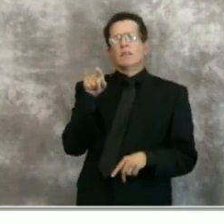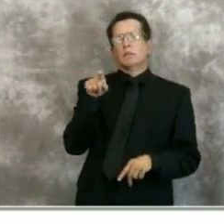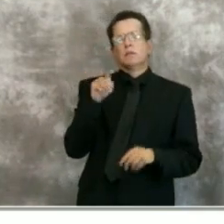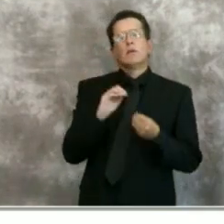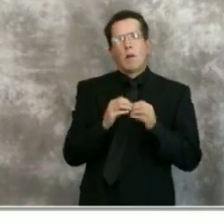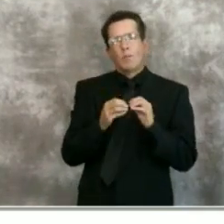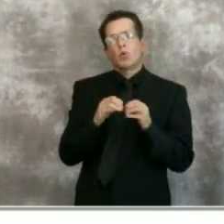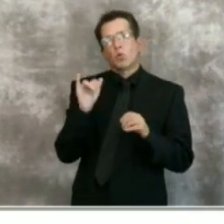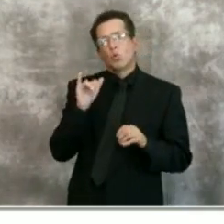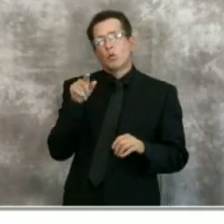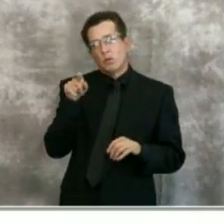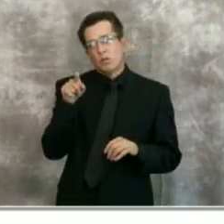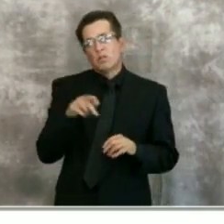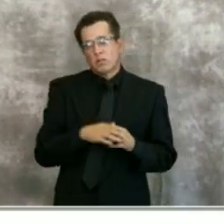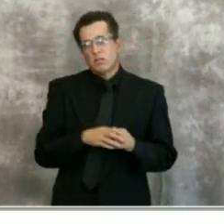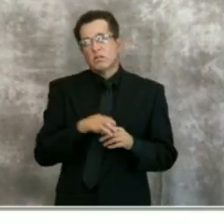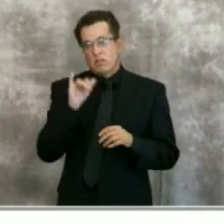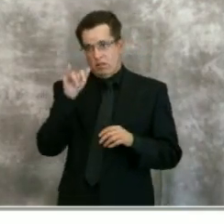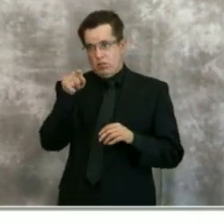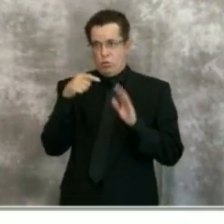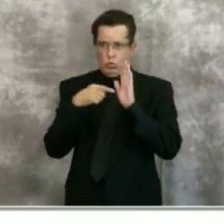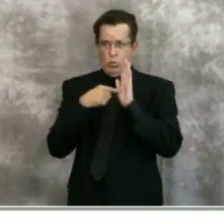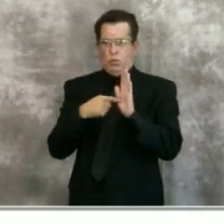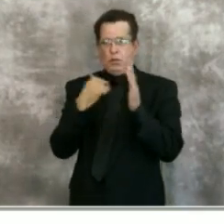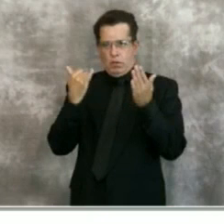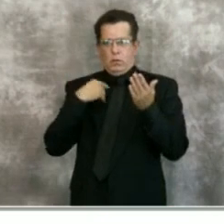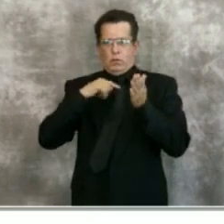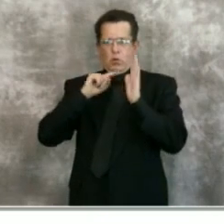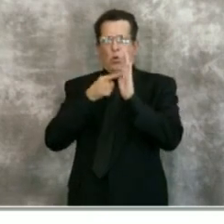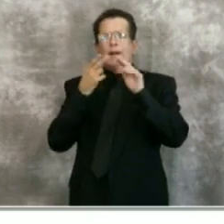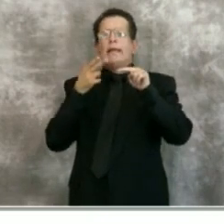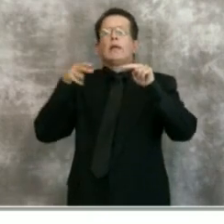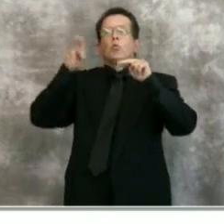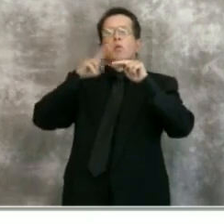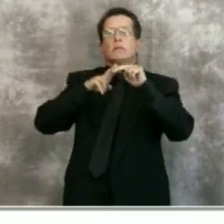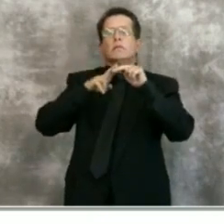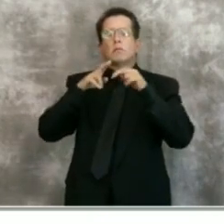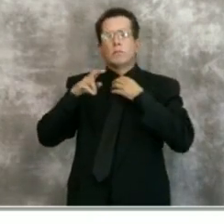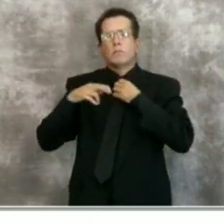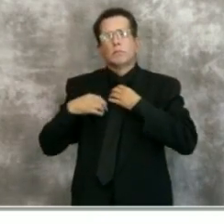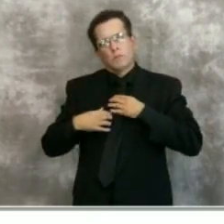LAST TRIGGER TRIGGER NUMBER. 11 AND SUPERVISOR FLETCHER ALSO TALKED ABOUT THIS IN